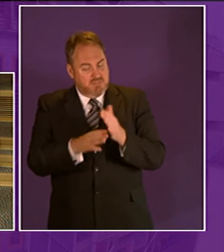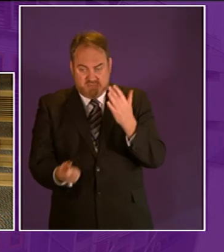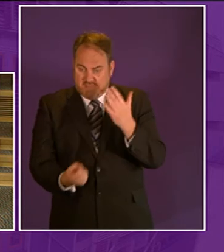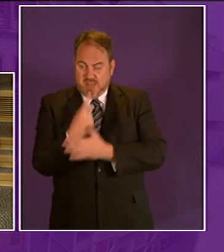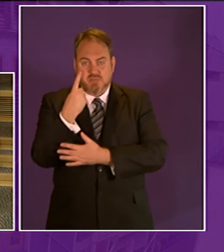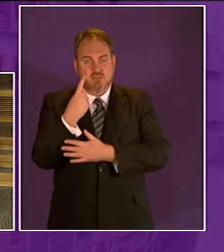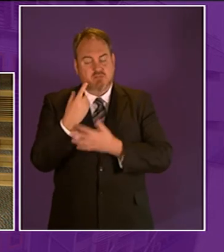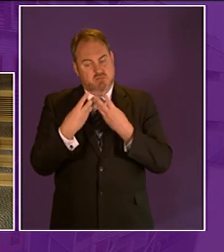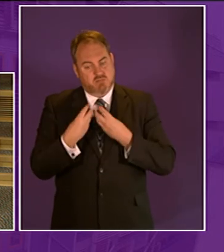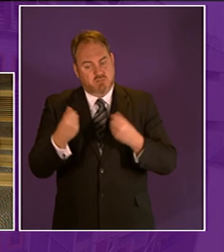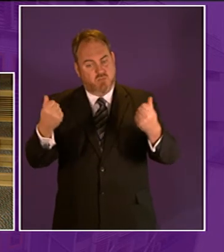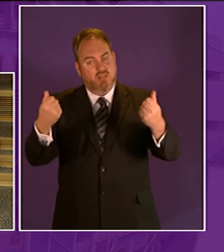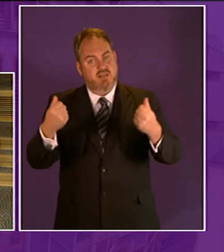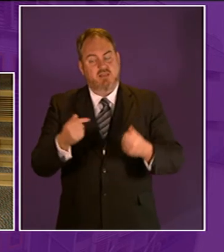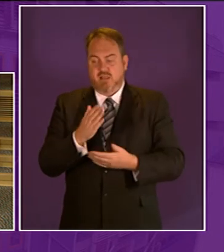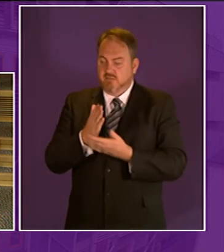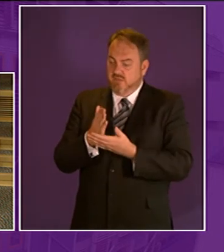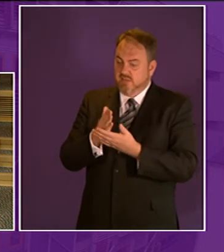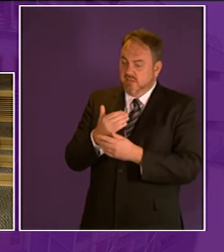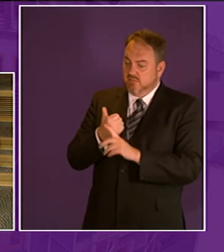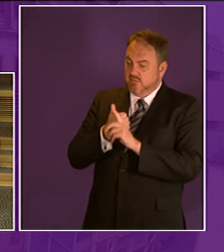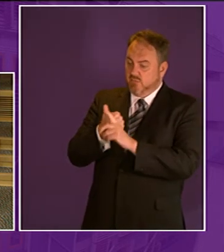They continue to ensure that students who are taking Scottish Qualifications Authority